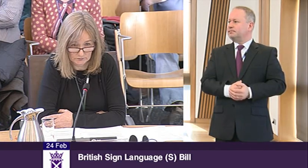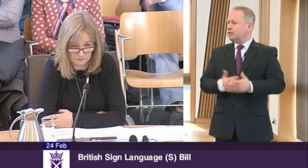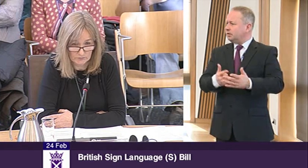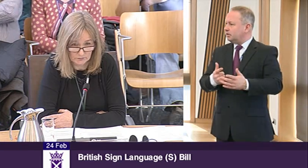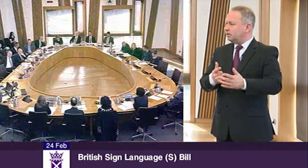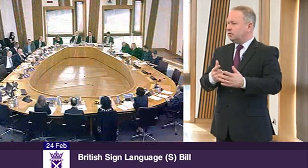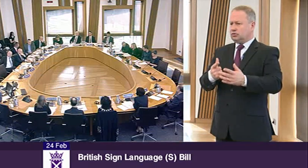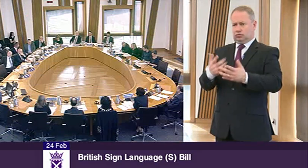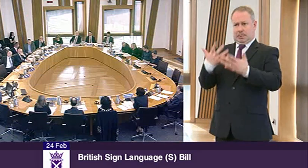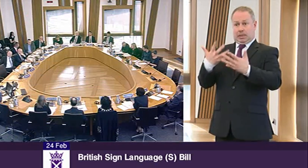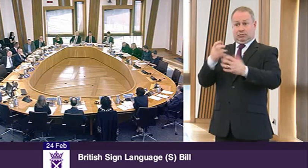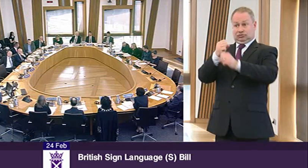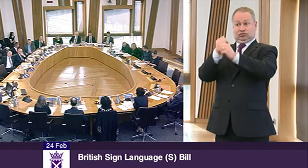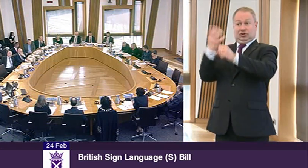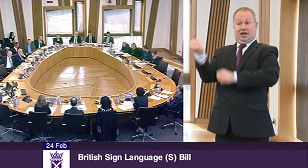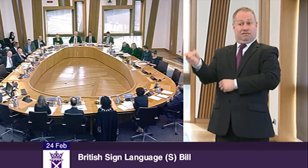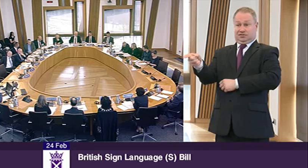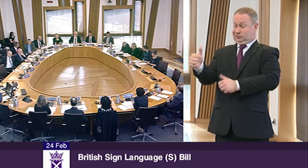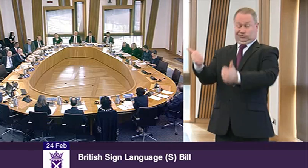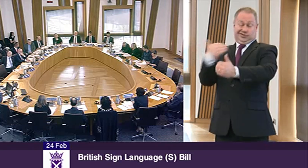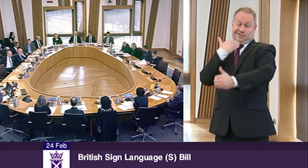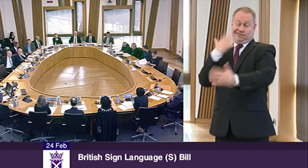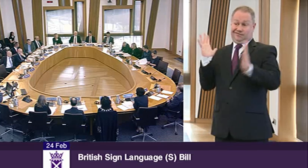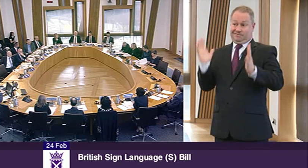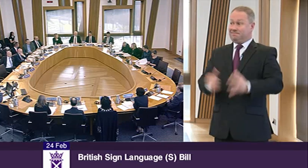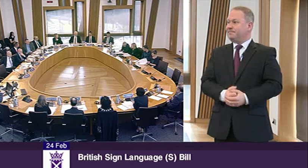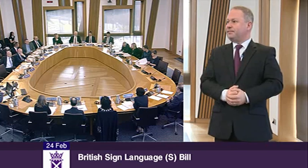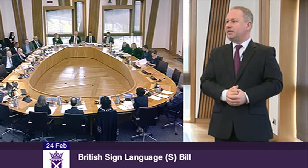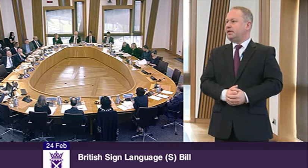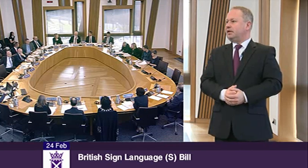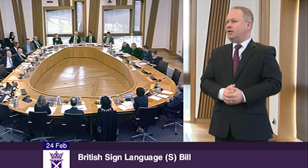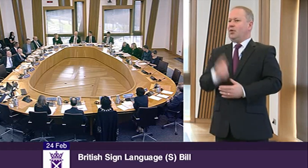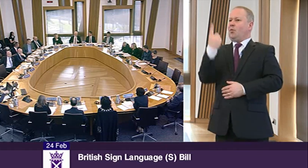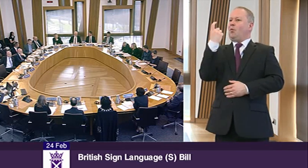The Convener: So it could be covered under the current structure that you have in place. Lorraine Vallance: Yes.